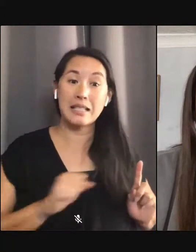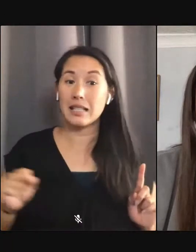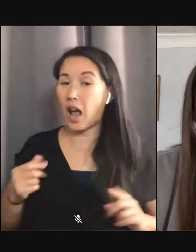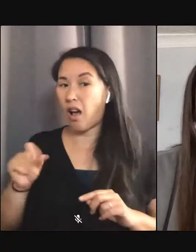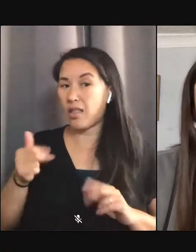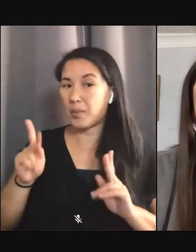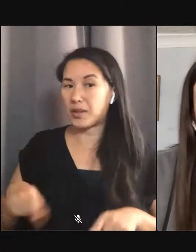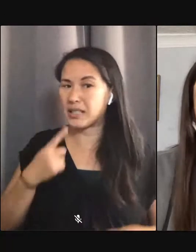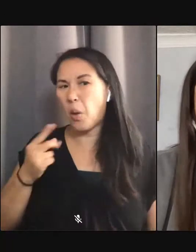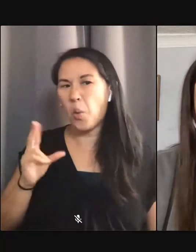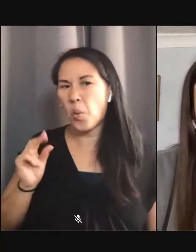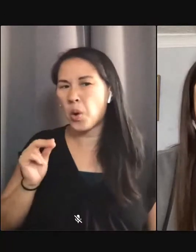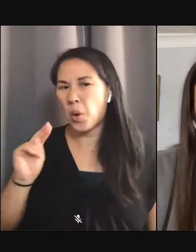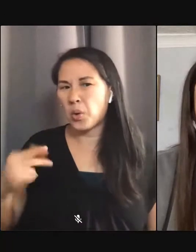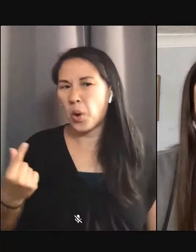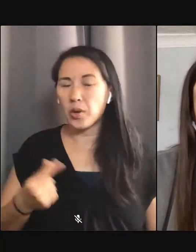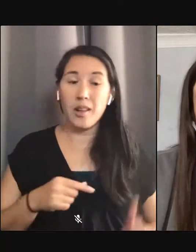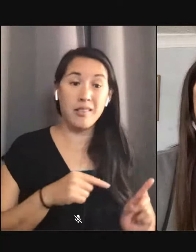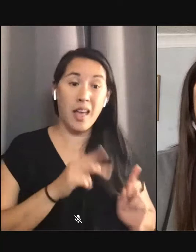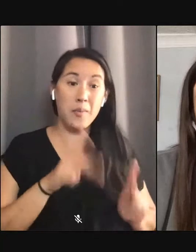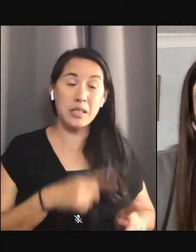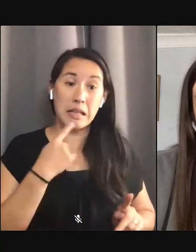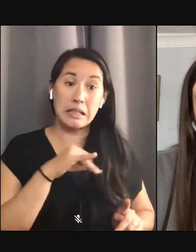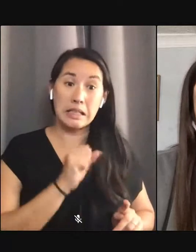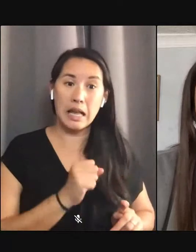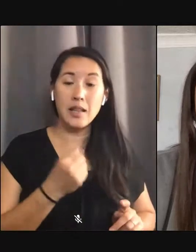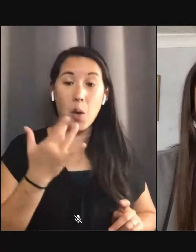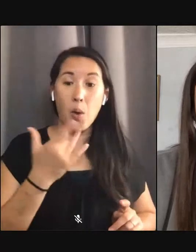it doesn't work and the person who said yes said they actually were a lawyer who used a